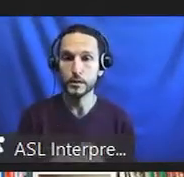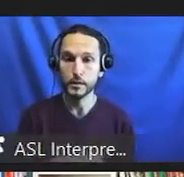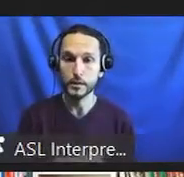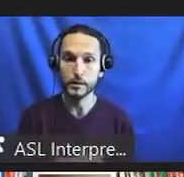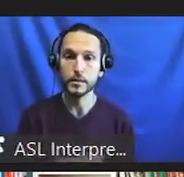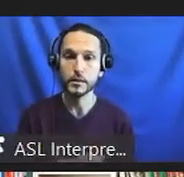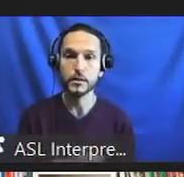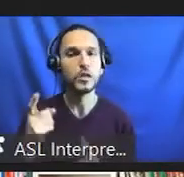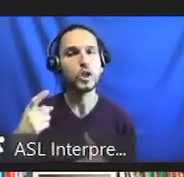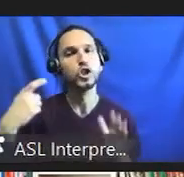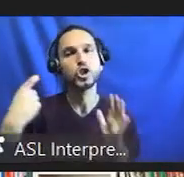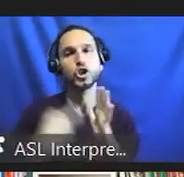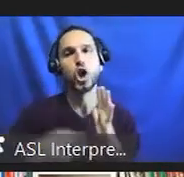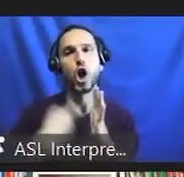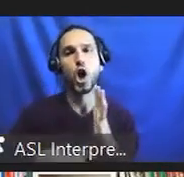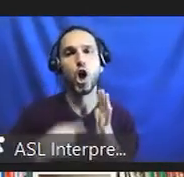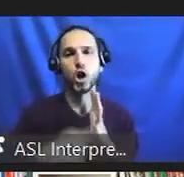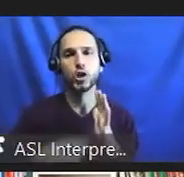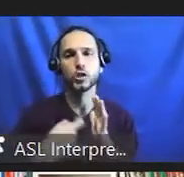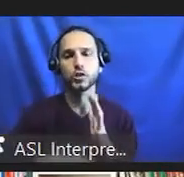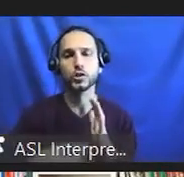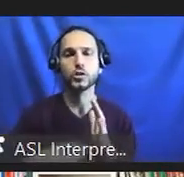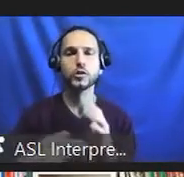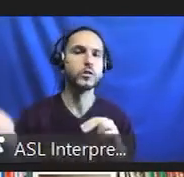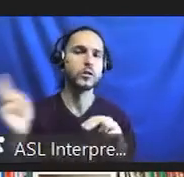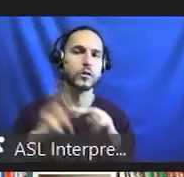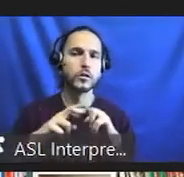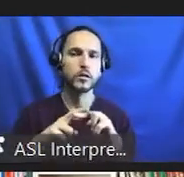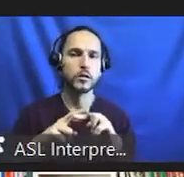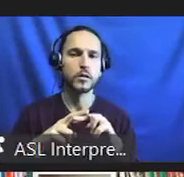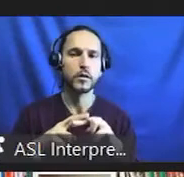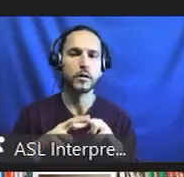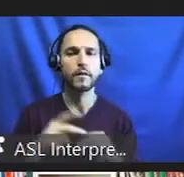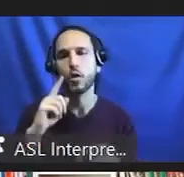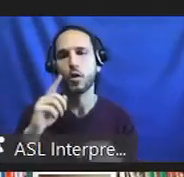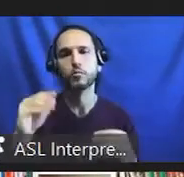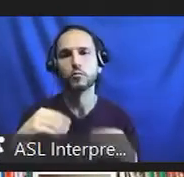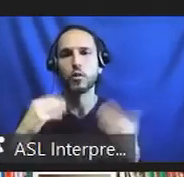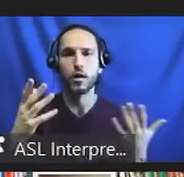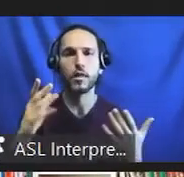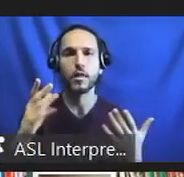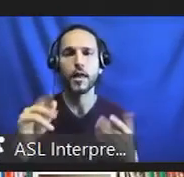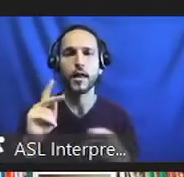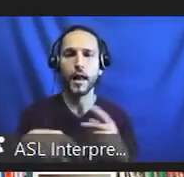charges or imposes a surcharge for providing those services.